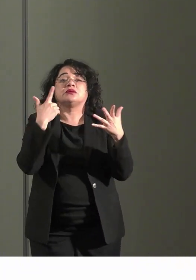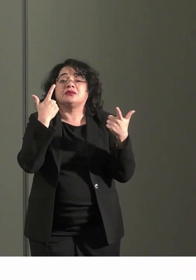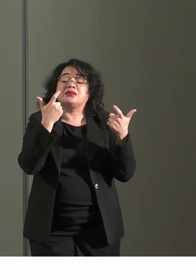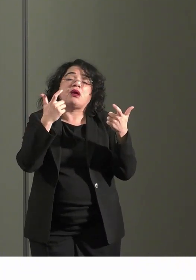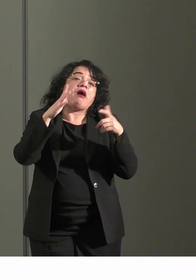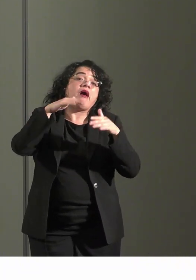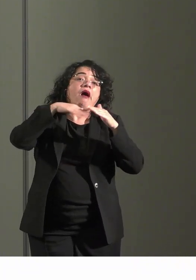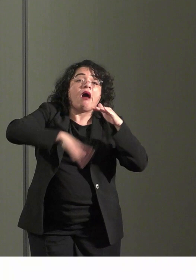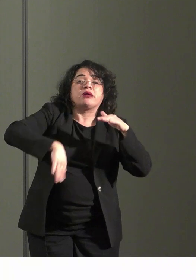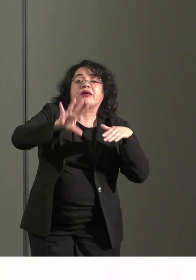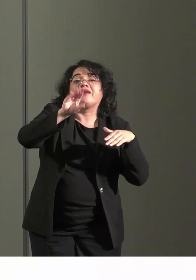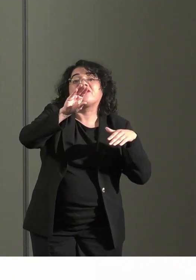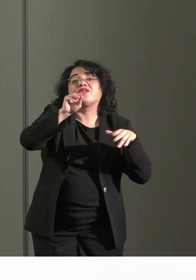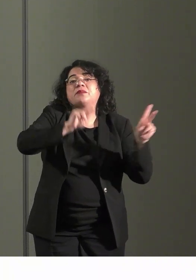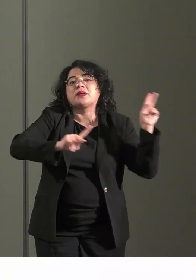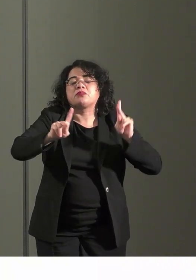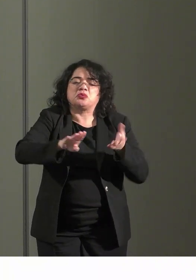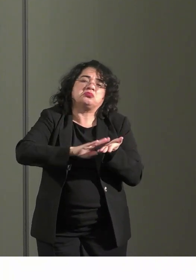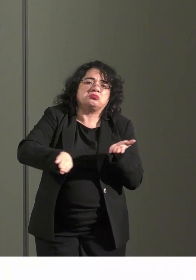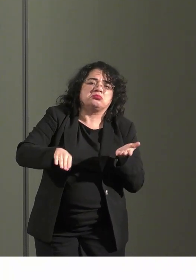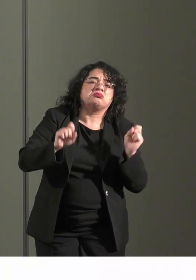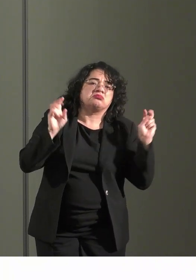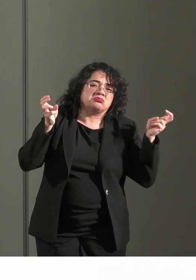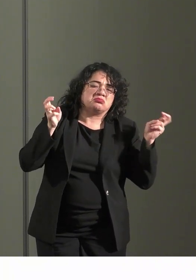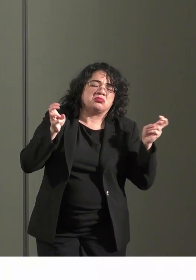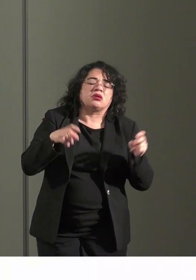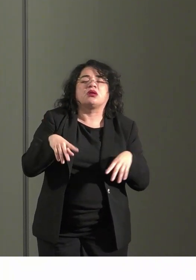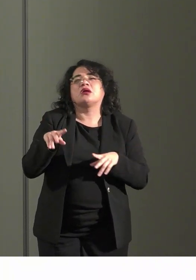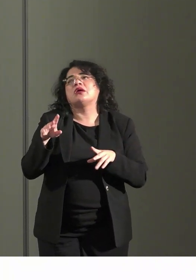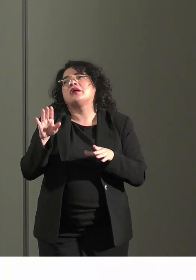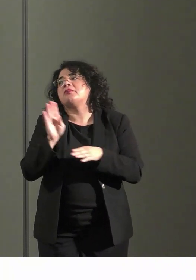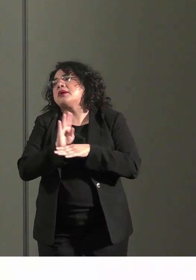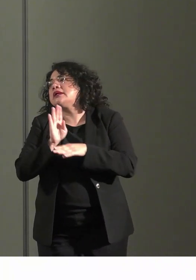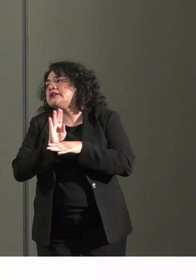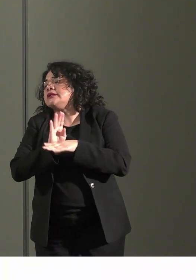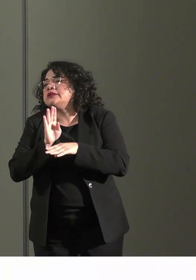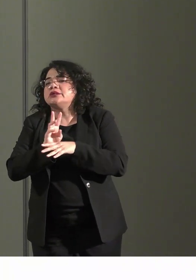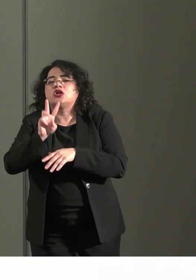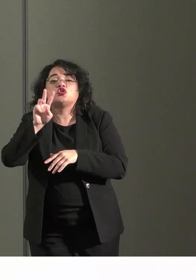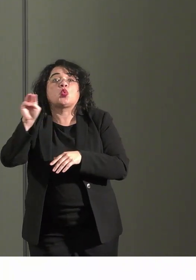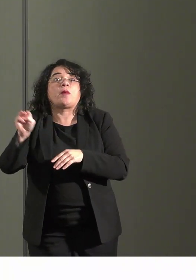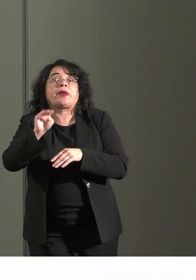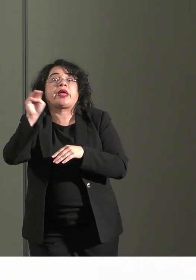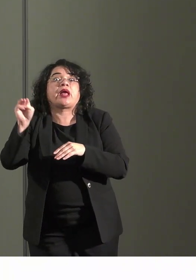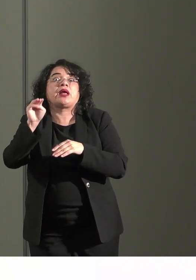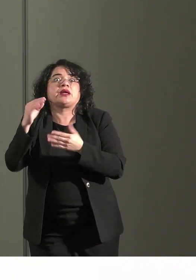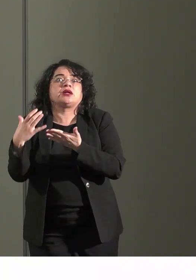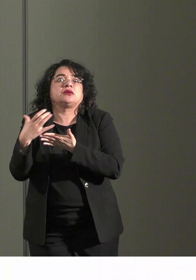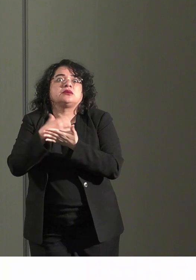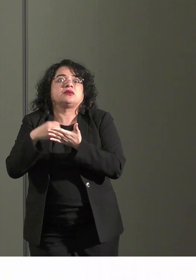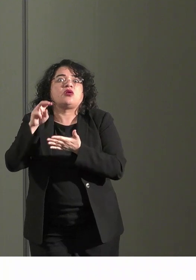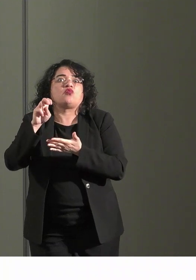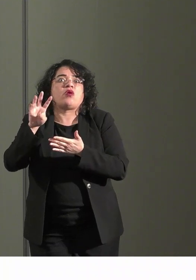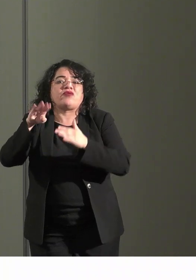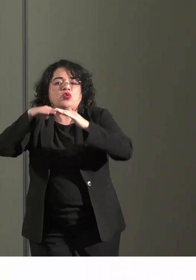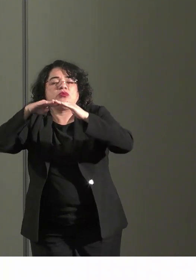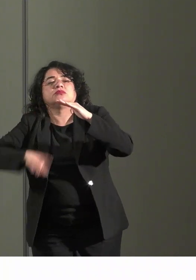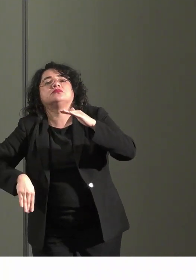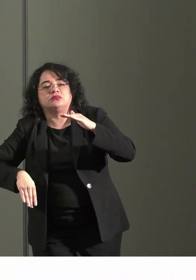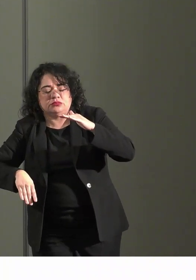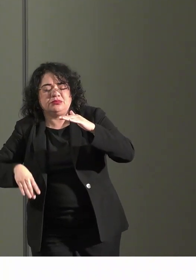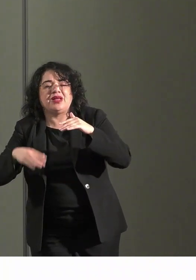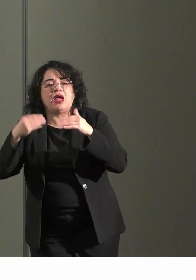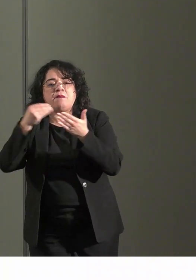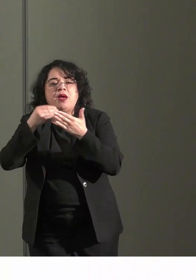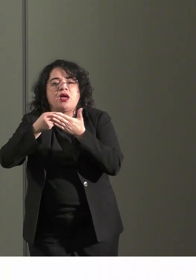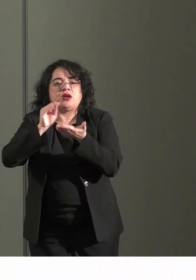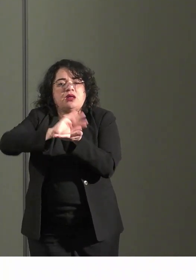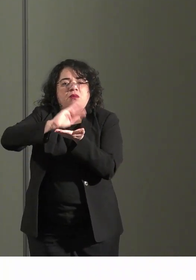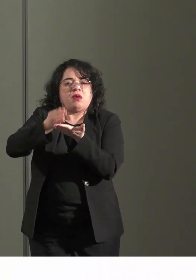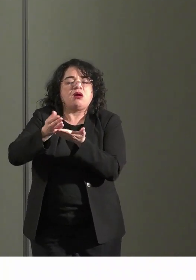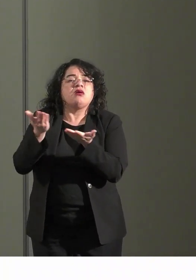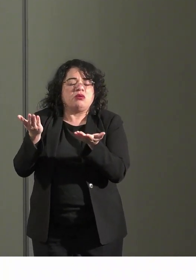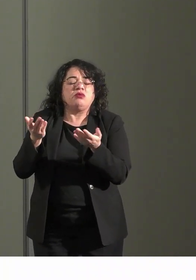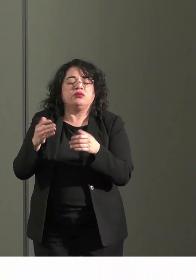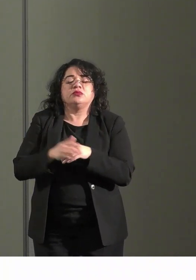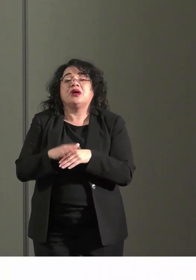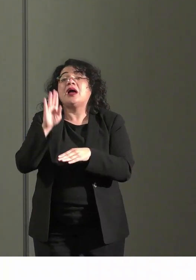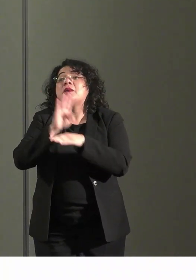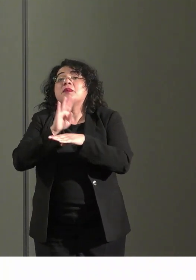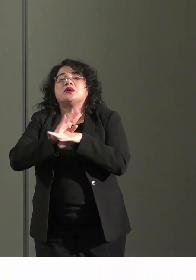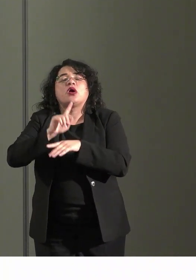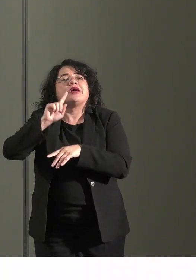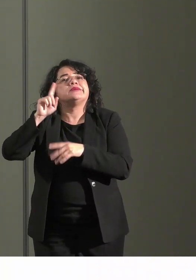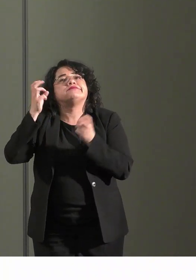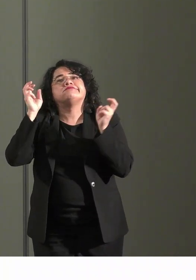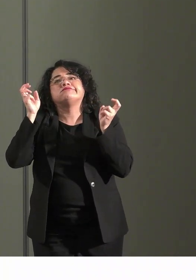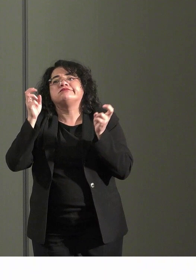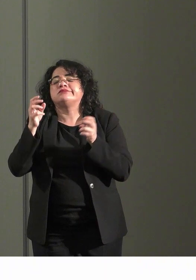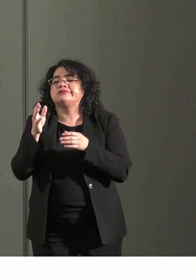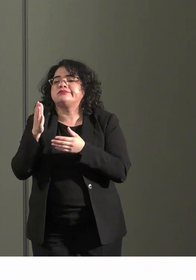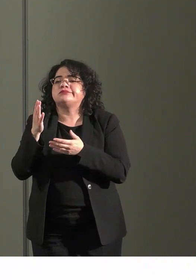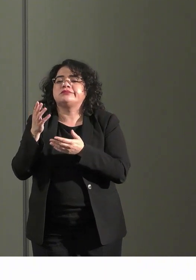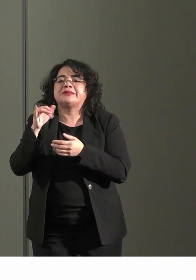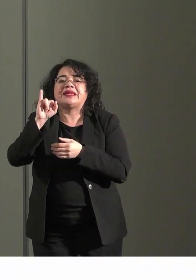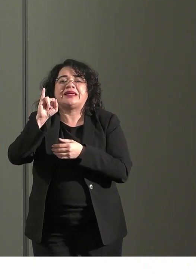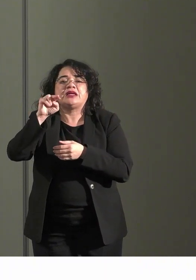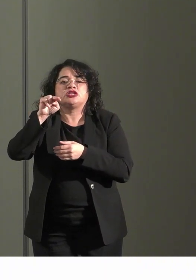50 people are exempt or businesses that are 2 million dollars are exempt or do little business